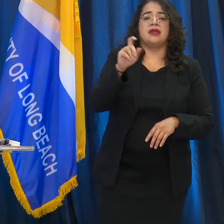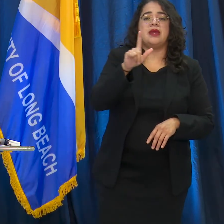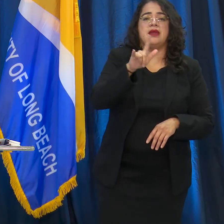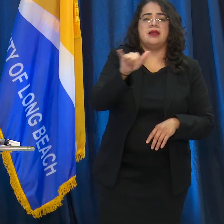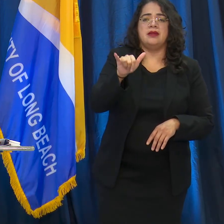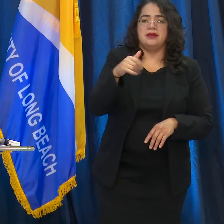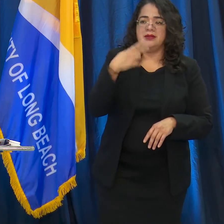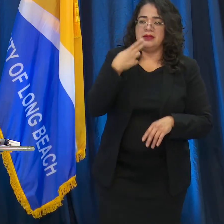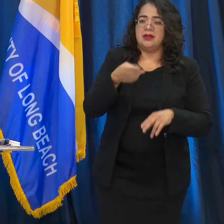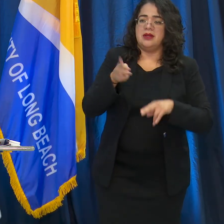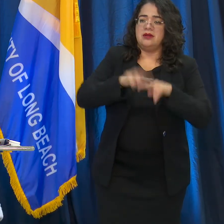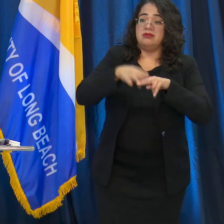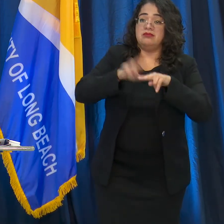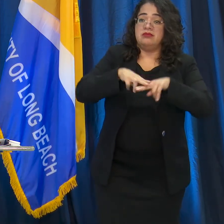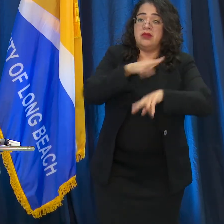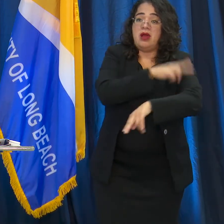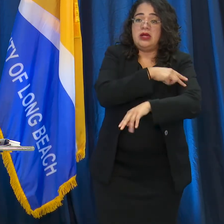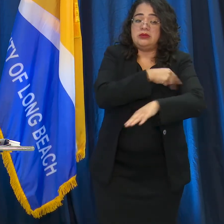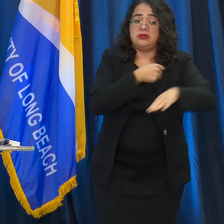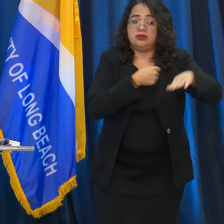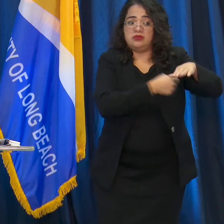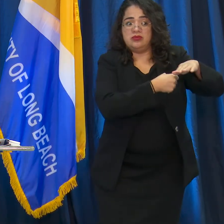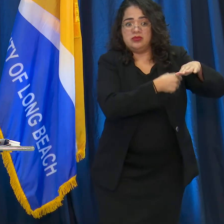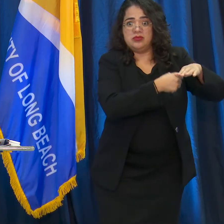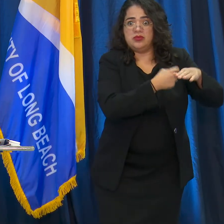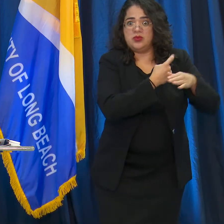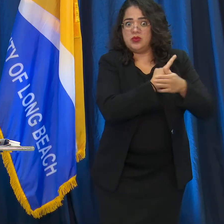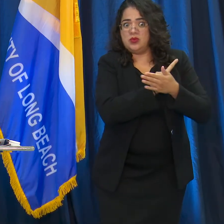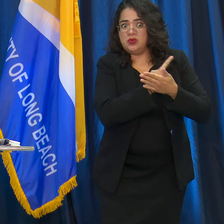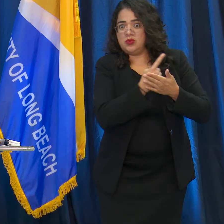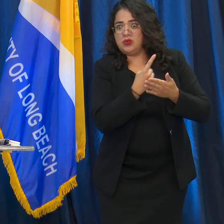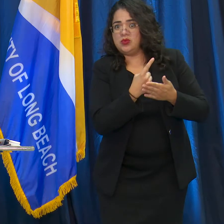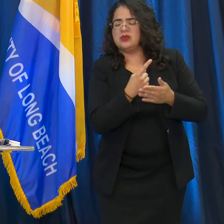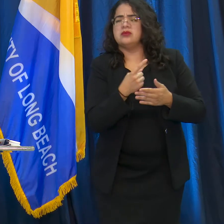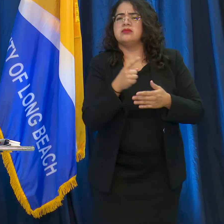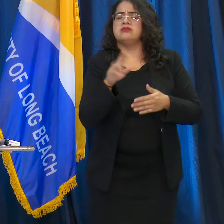that we've seen over the past week, can you explain why the